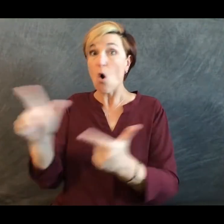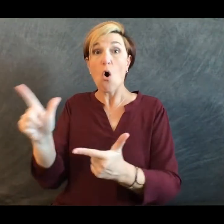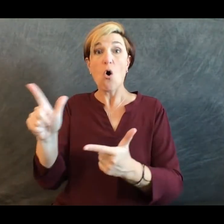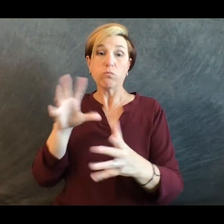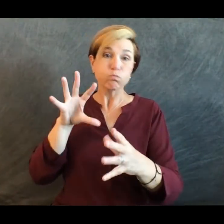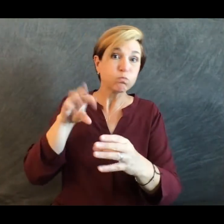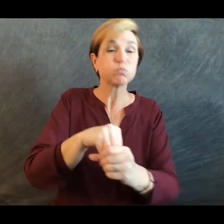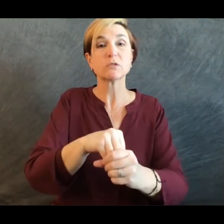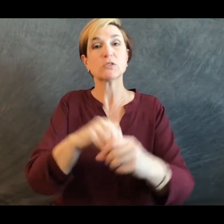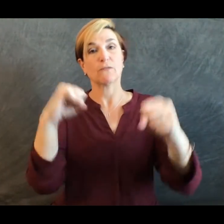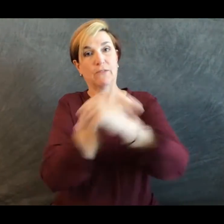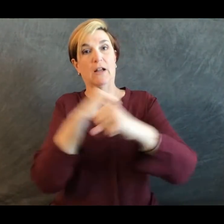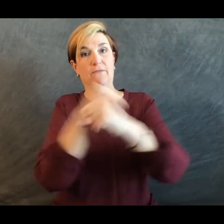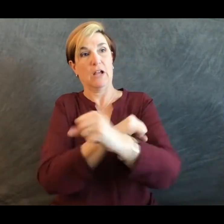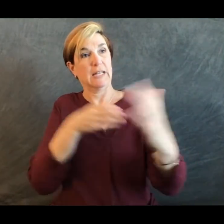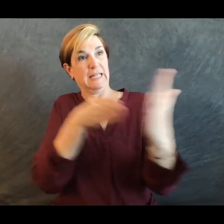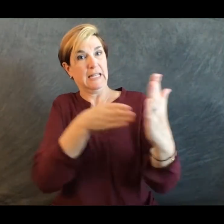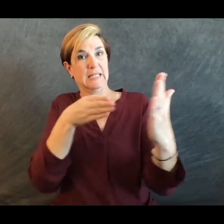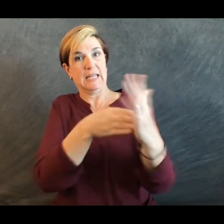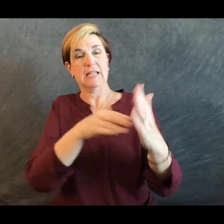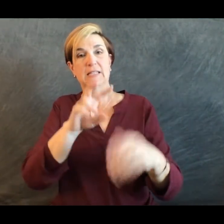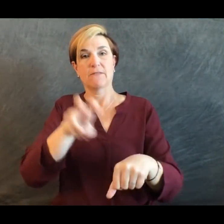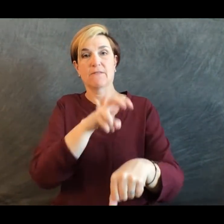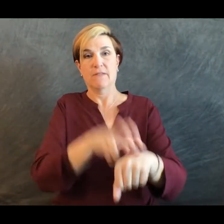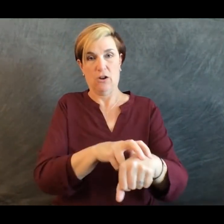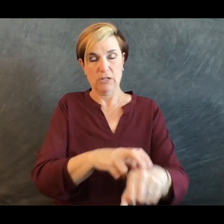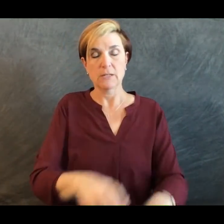gonna answer questions later we'll have time I think we have a lot of time today